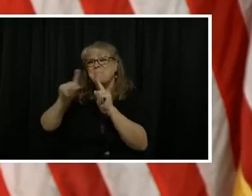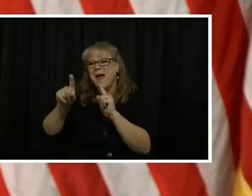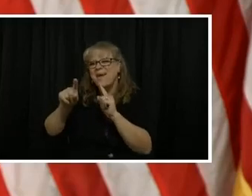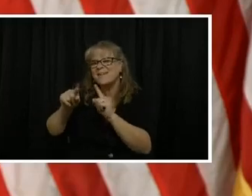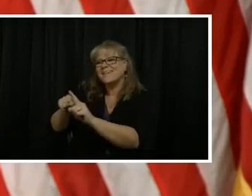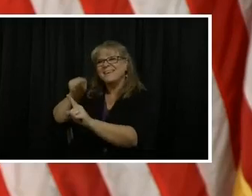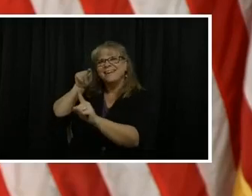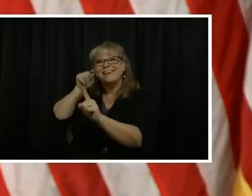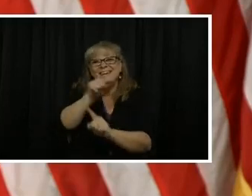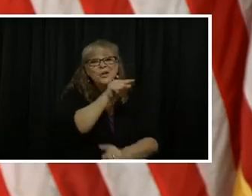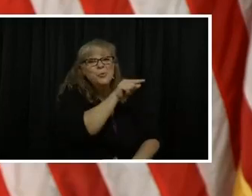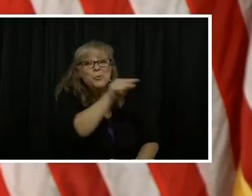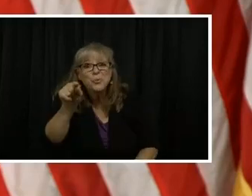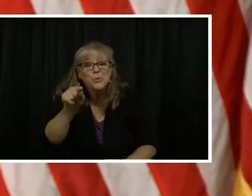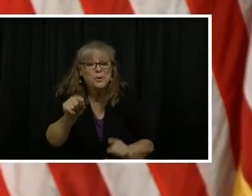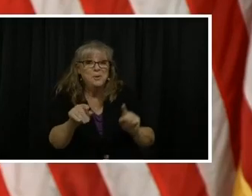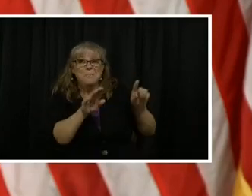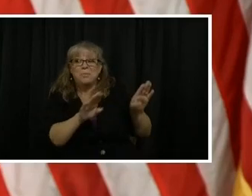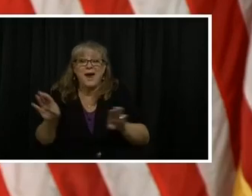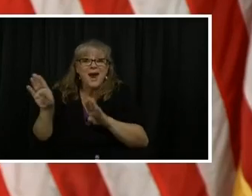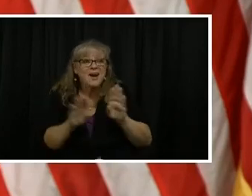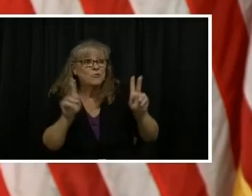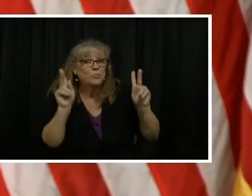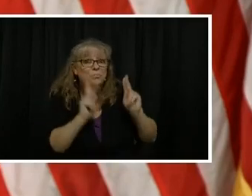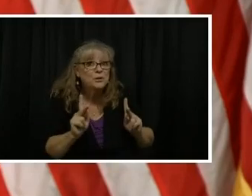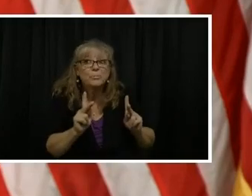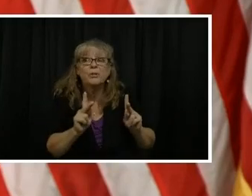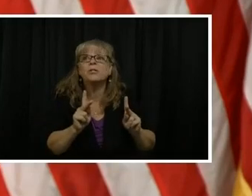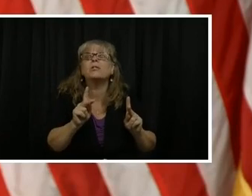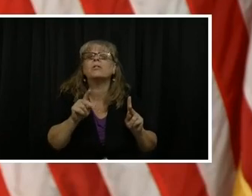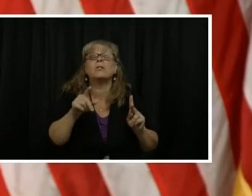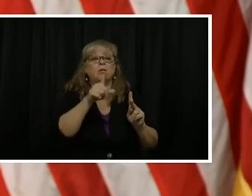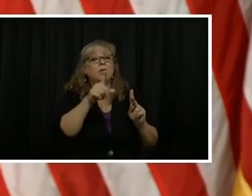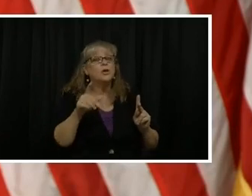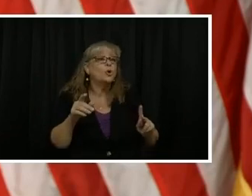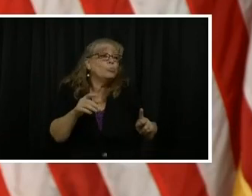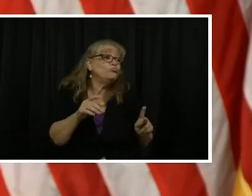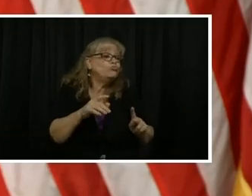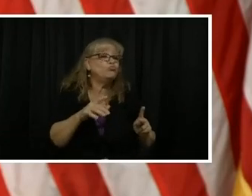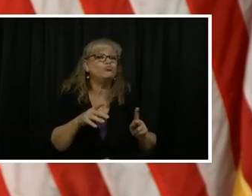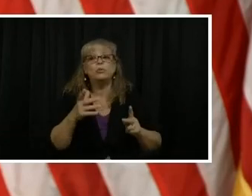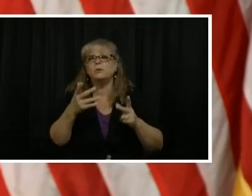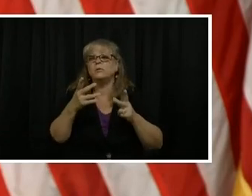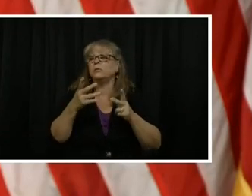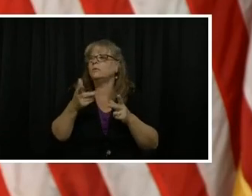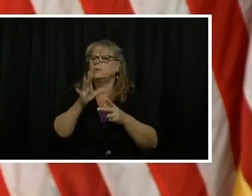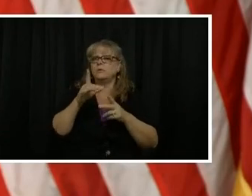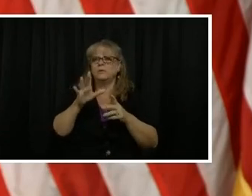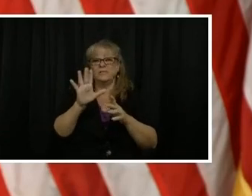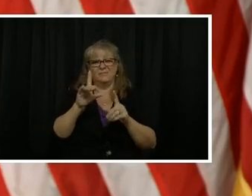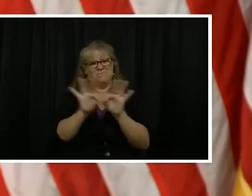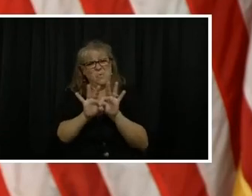THERE HAS BEEN SOME CHANGE IN THE BEHAVIOR OF COLORADANS THAT WE NEED TO GO BACK TO HOW WE